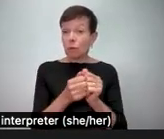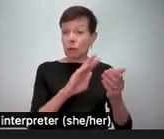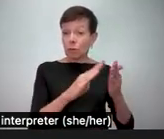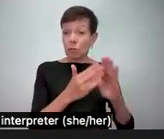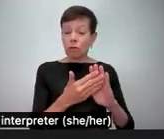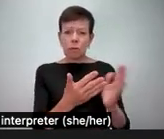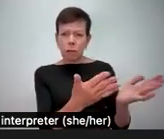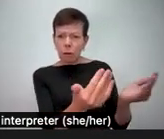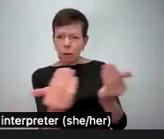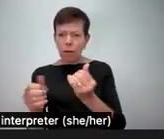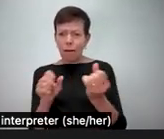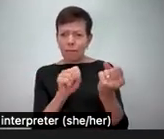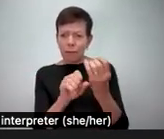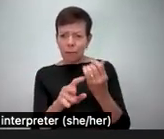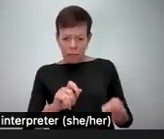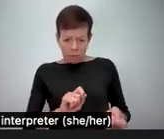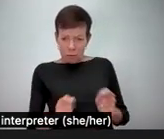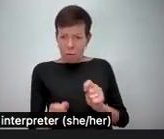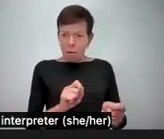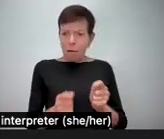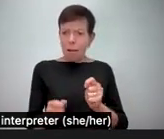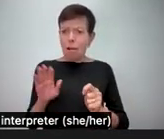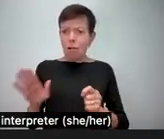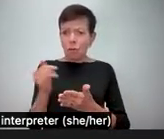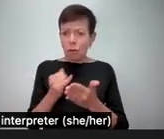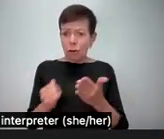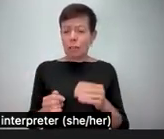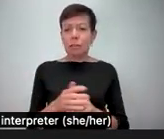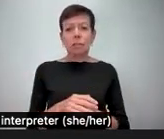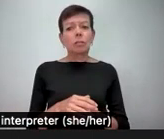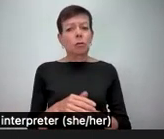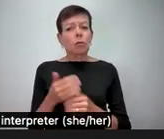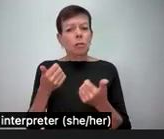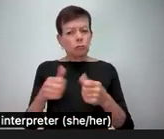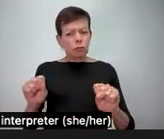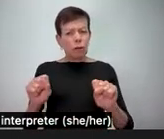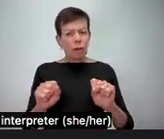clear on how community engagement is informing the artwork, where those voices are coming from and